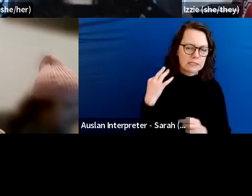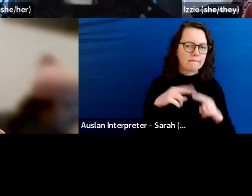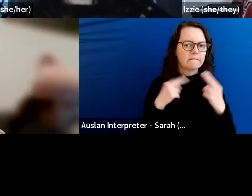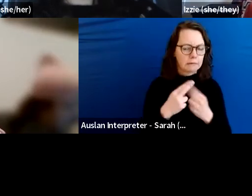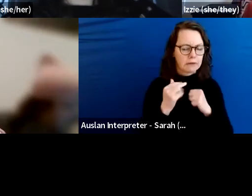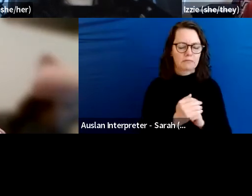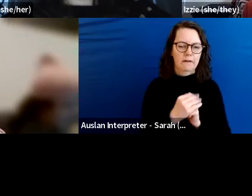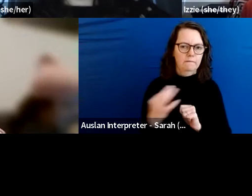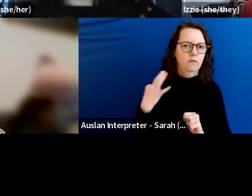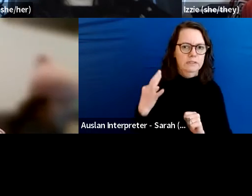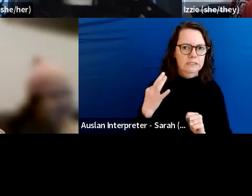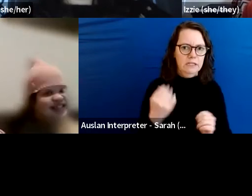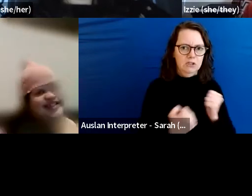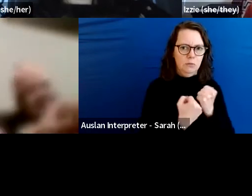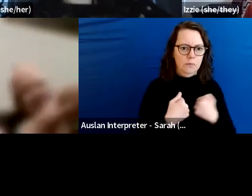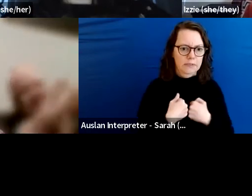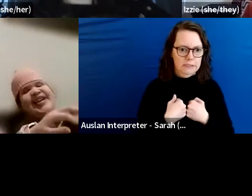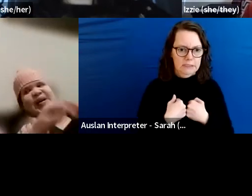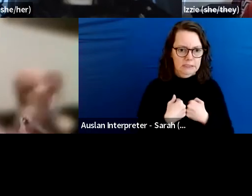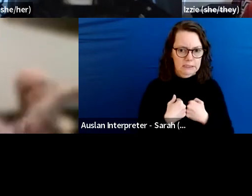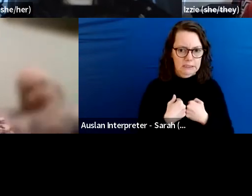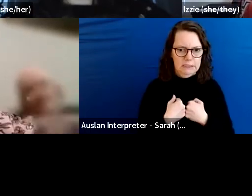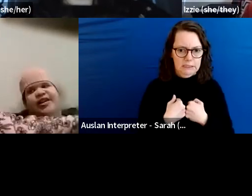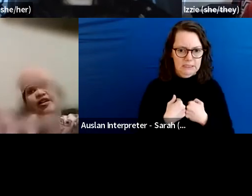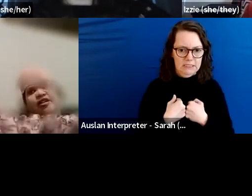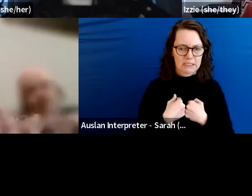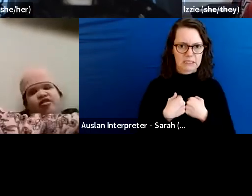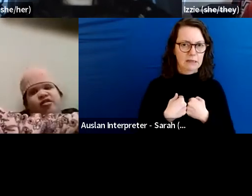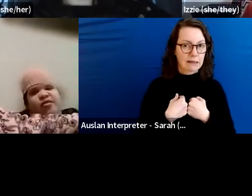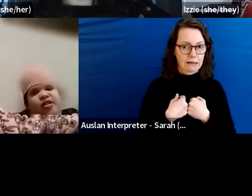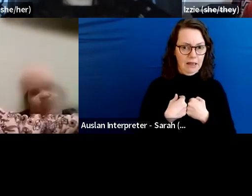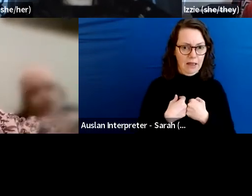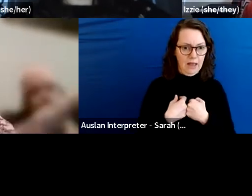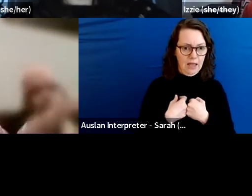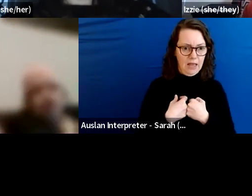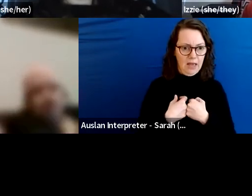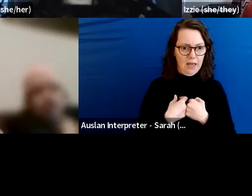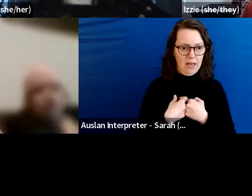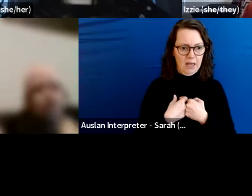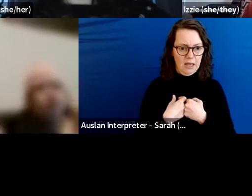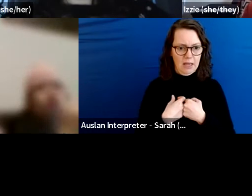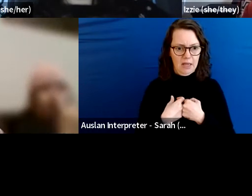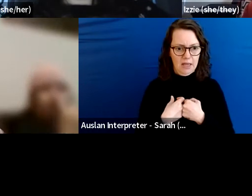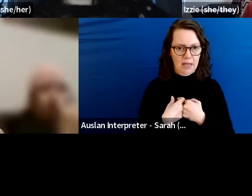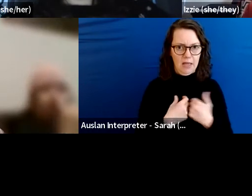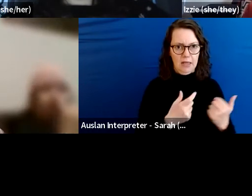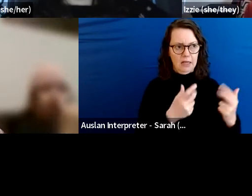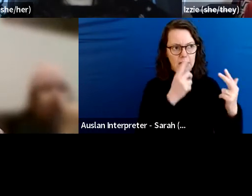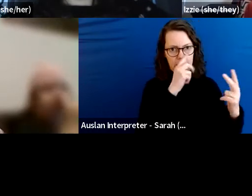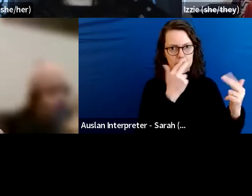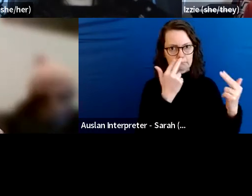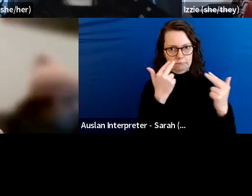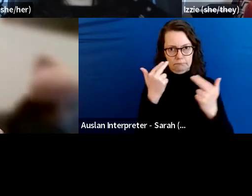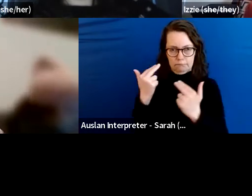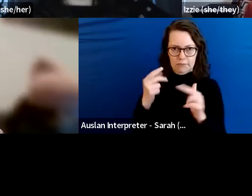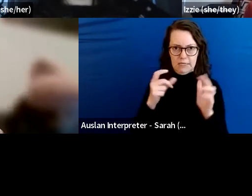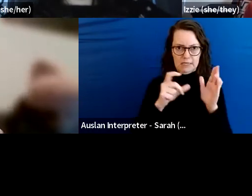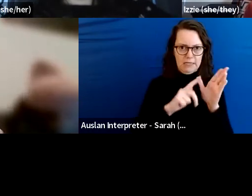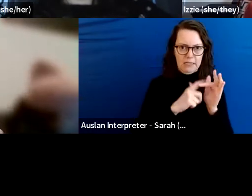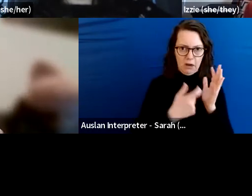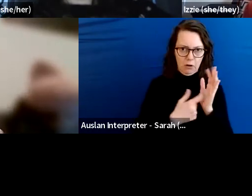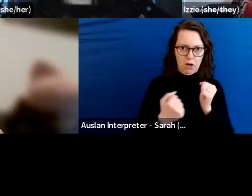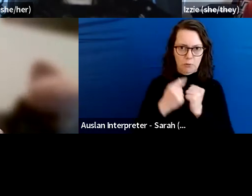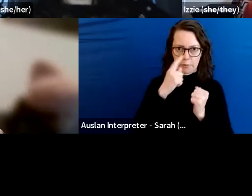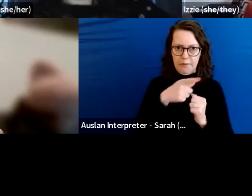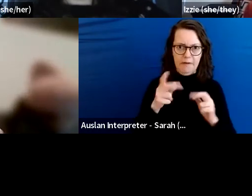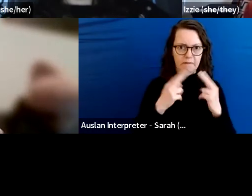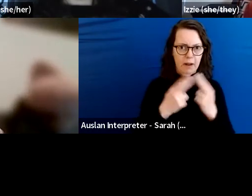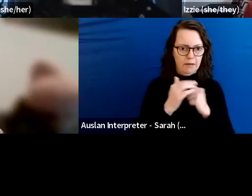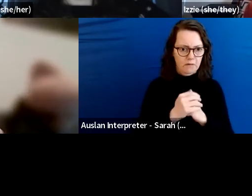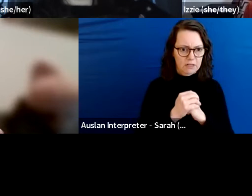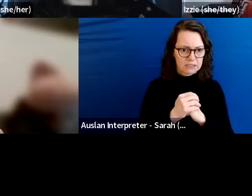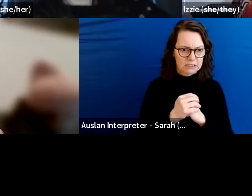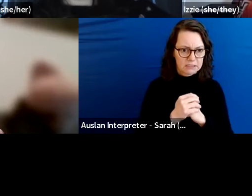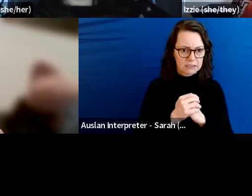are our family and friends, and I just wanted to acknowledge that, you know, when, when your cares, or your support, people are your friends and family.